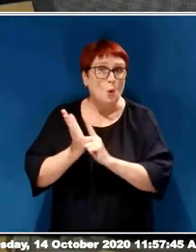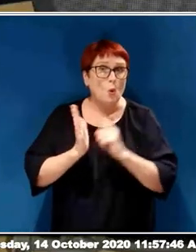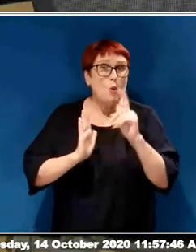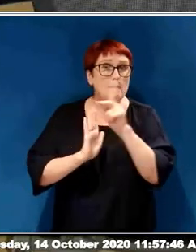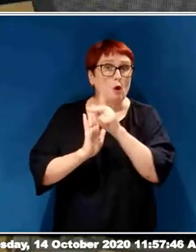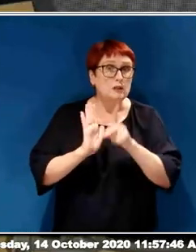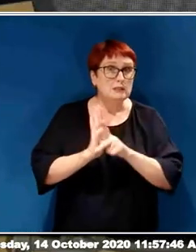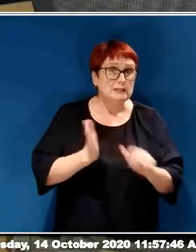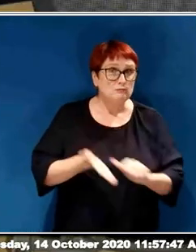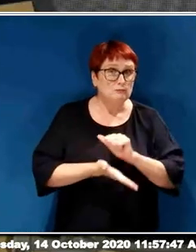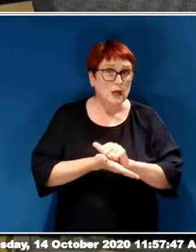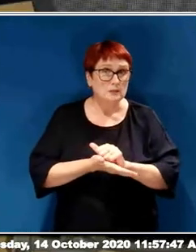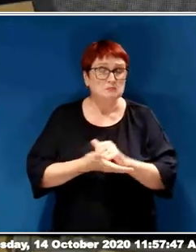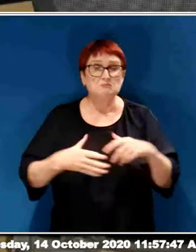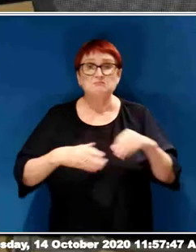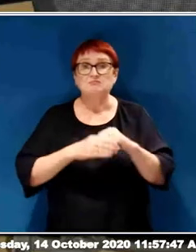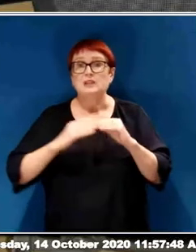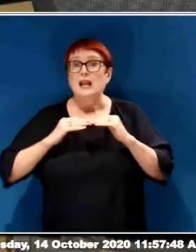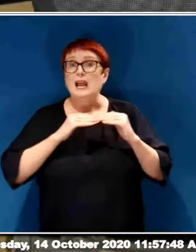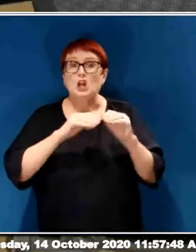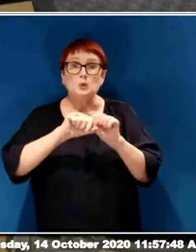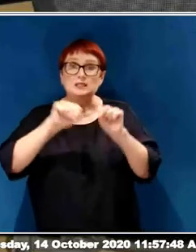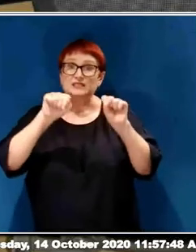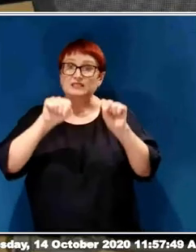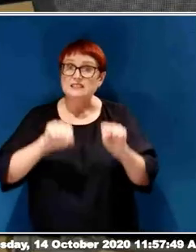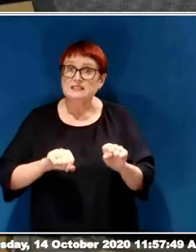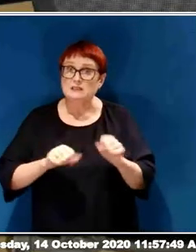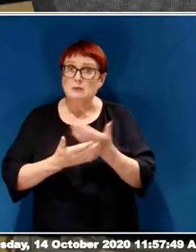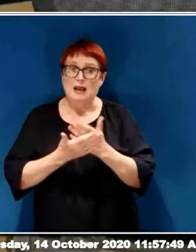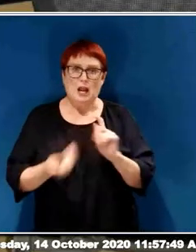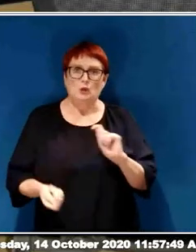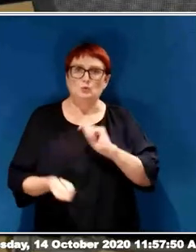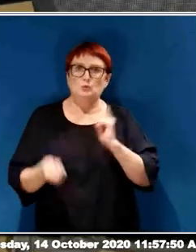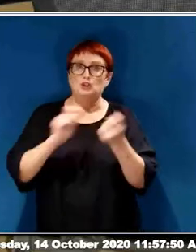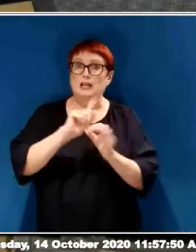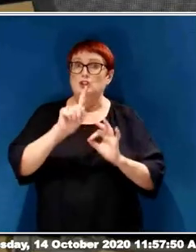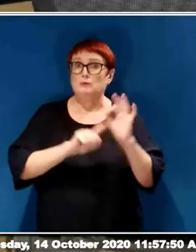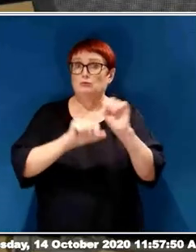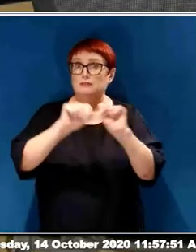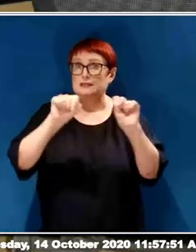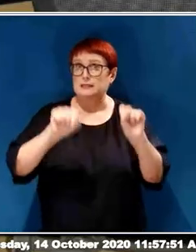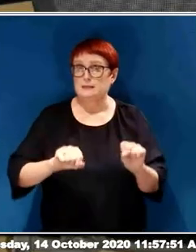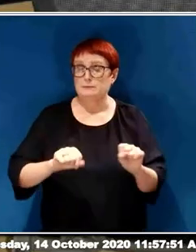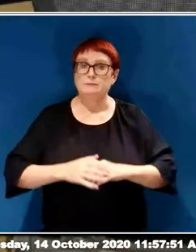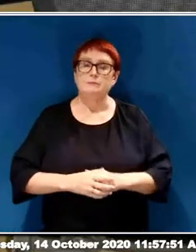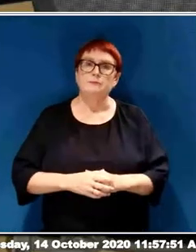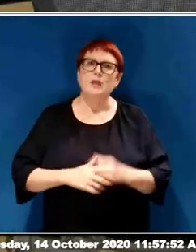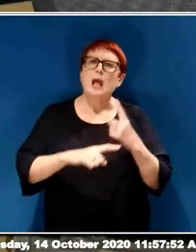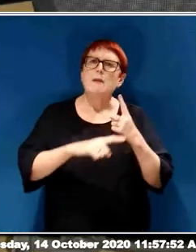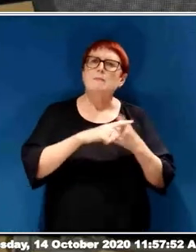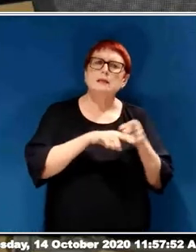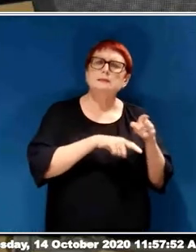transformation as well as evidence-based professional practice. Is that correct?